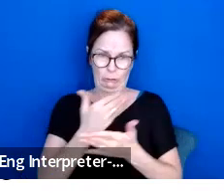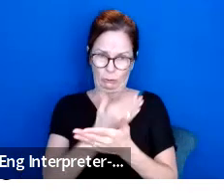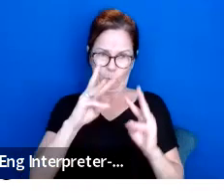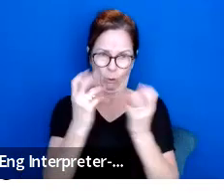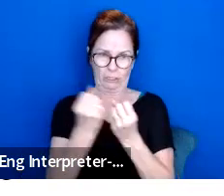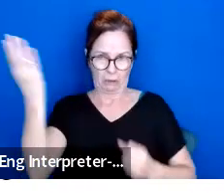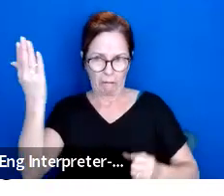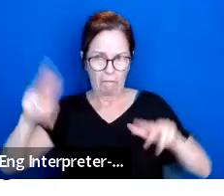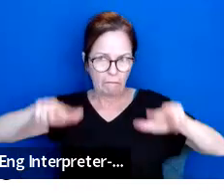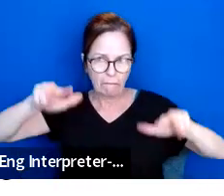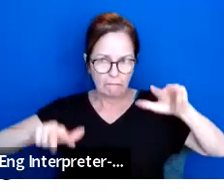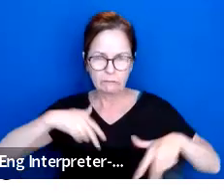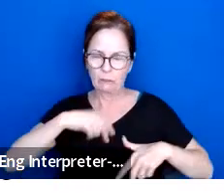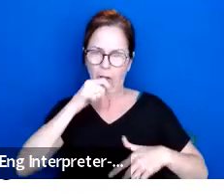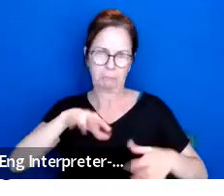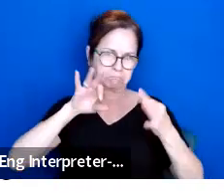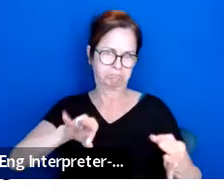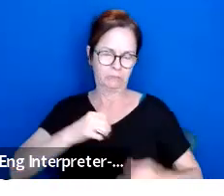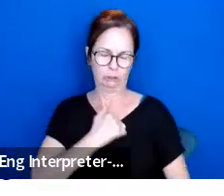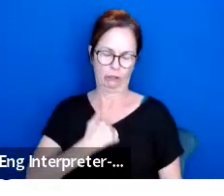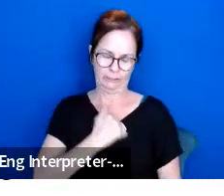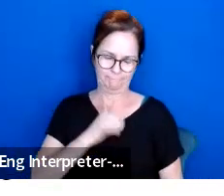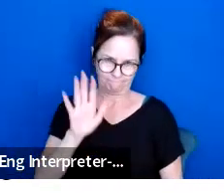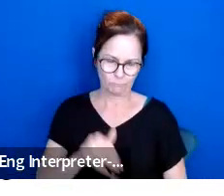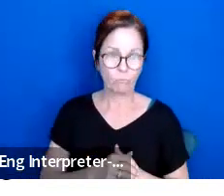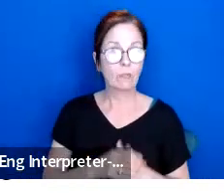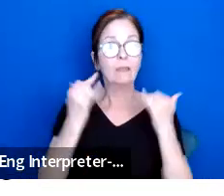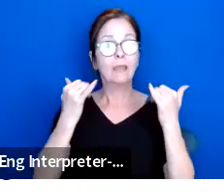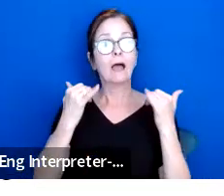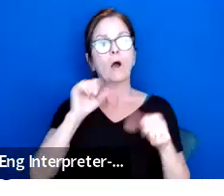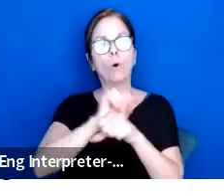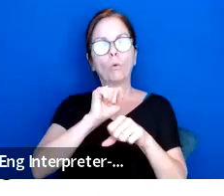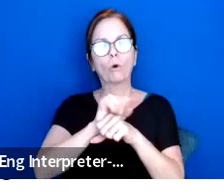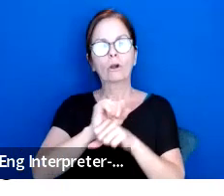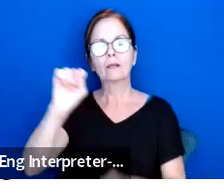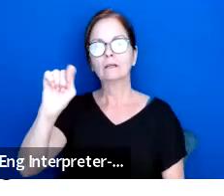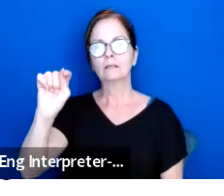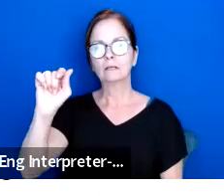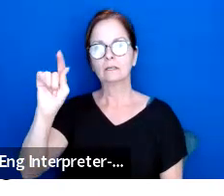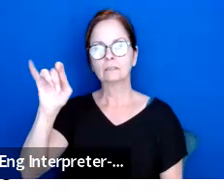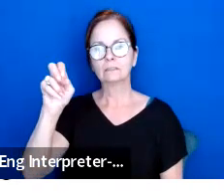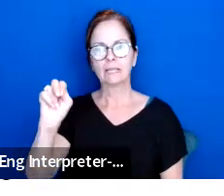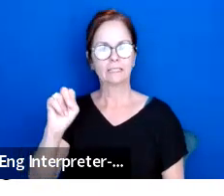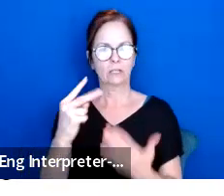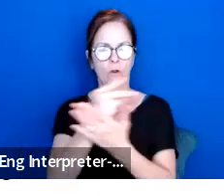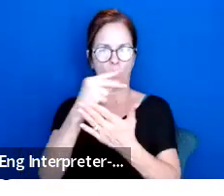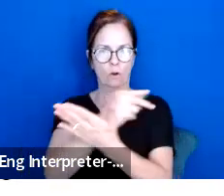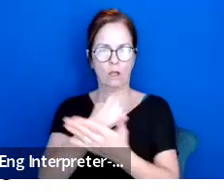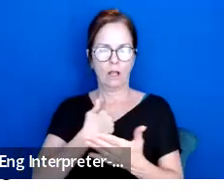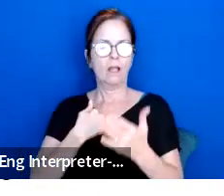But, so let's talk workstation reviews. And I'll start with instructional faculty.